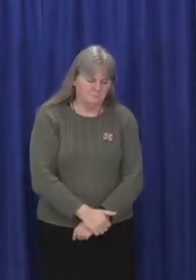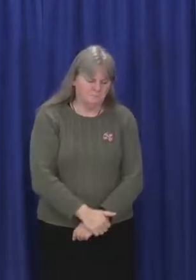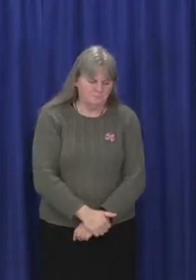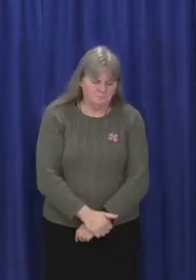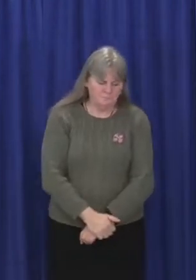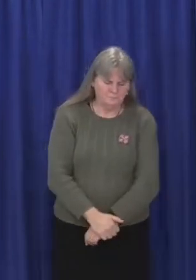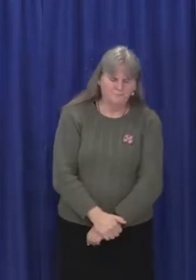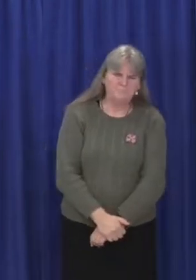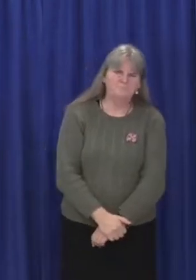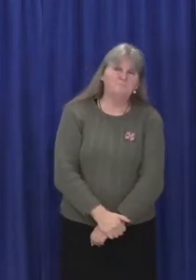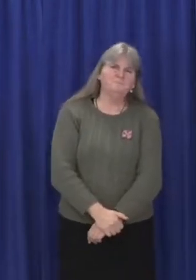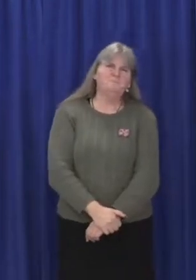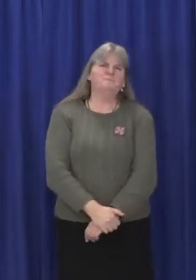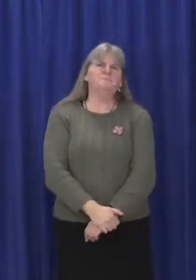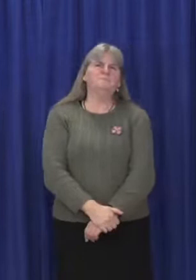[Speaking French]